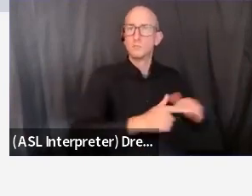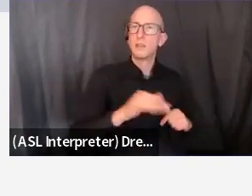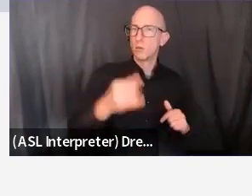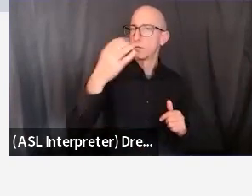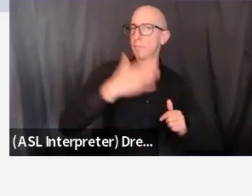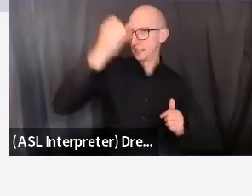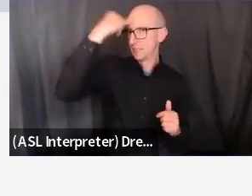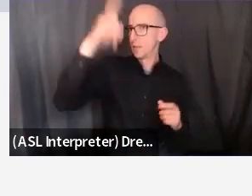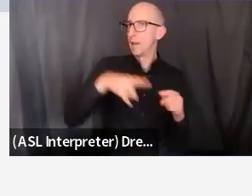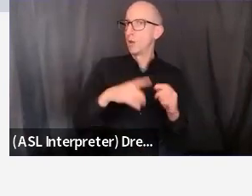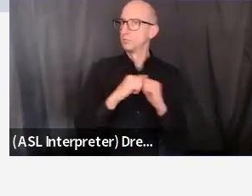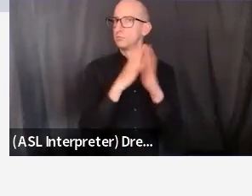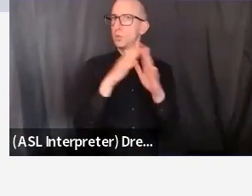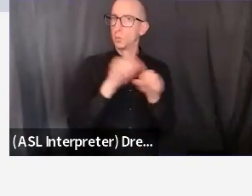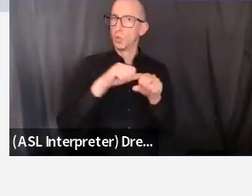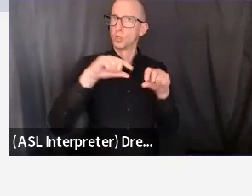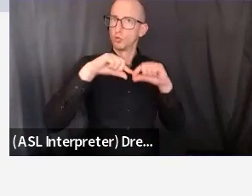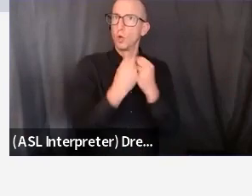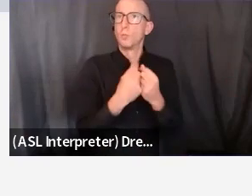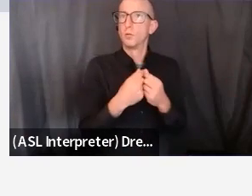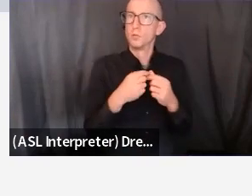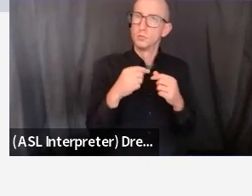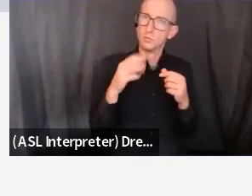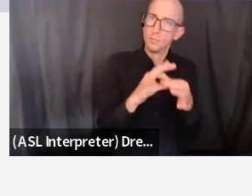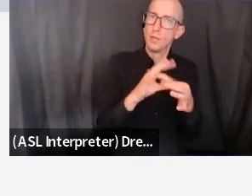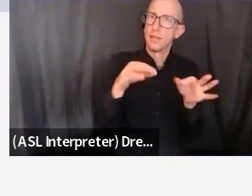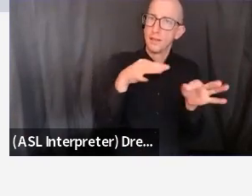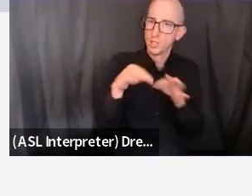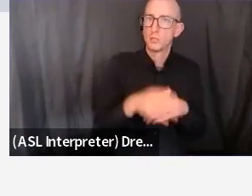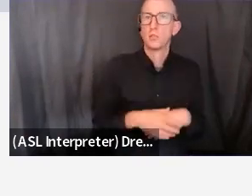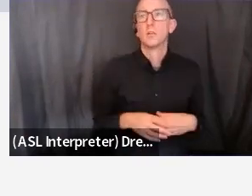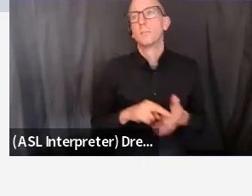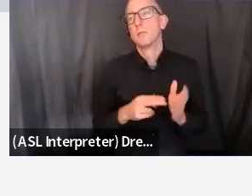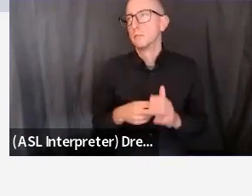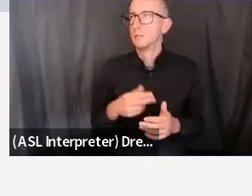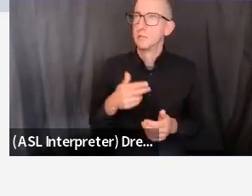to help ports and private operators demonstrate and deploy zero-emission reduction solutions.